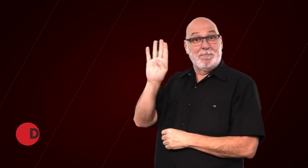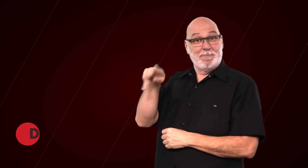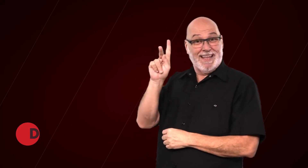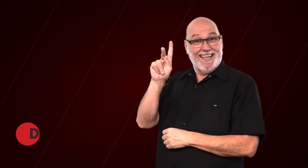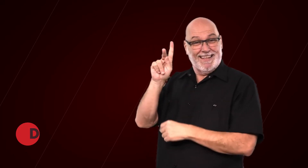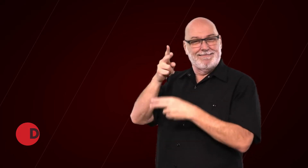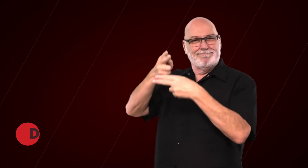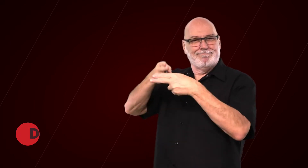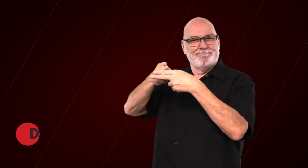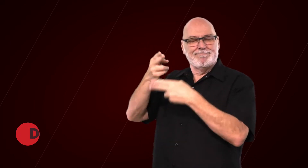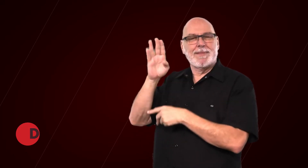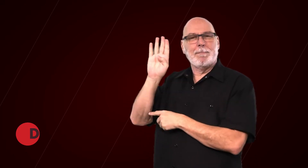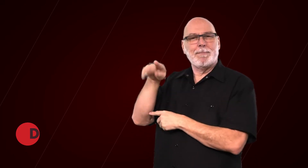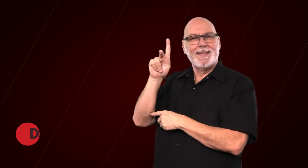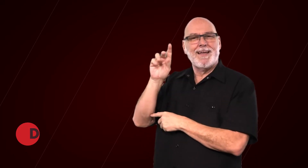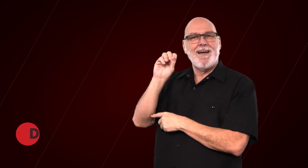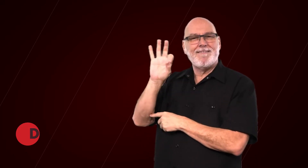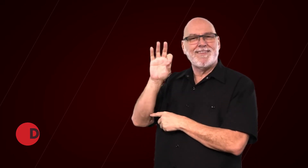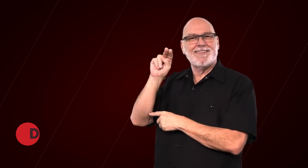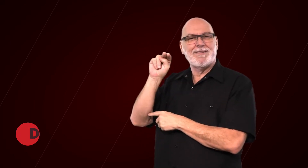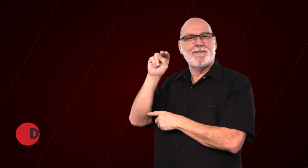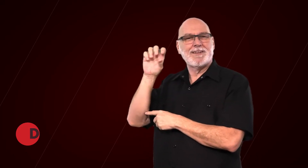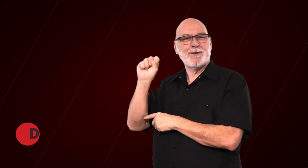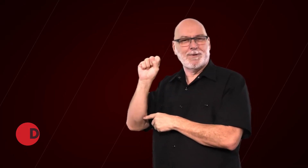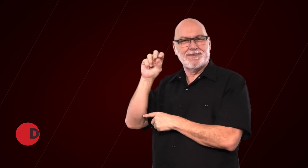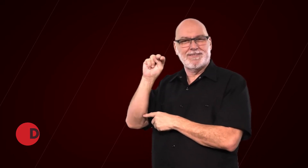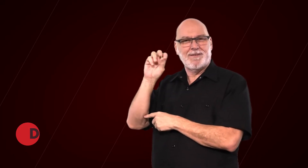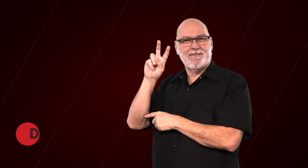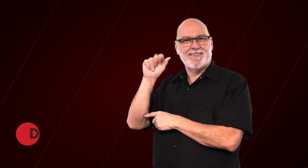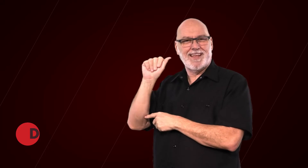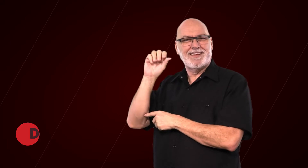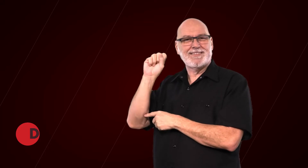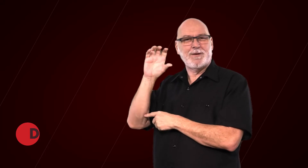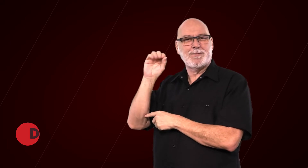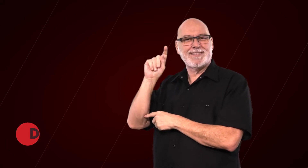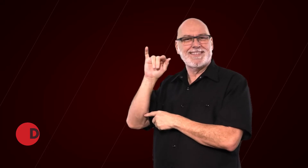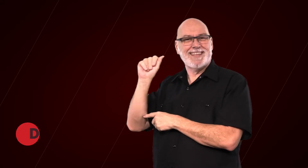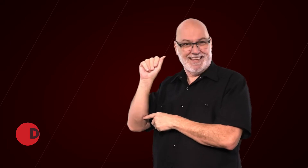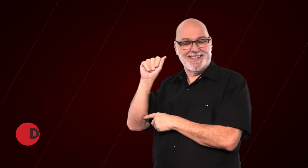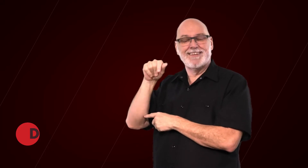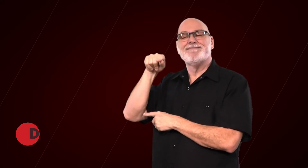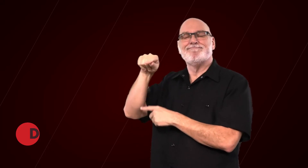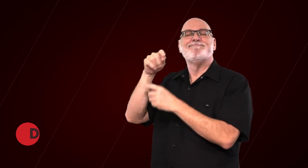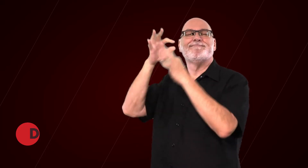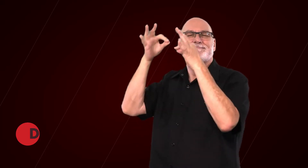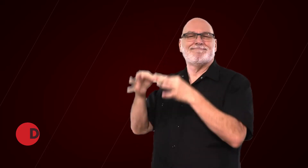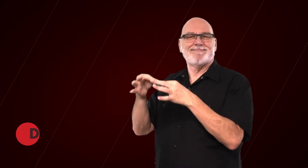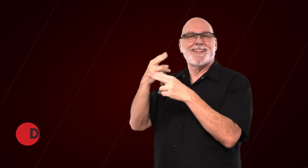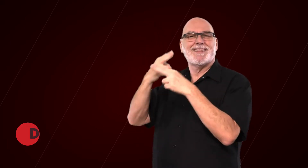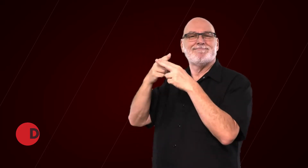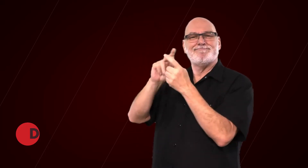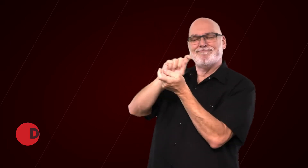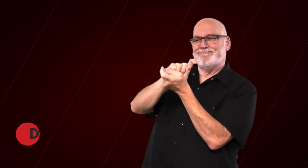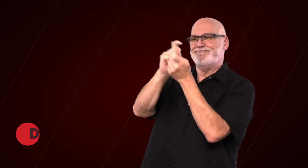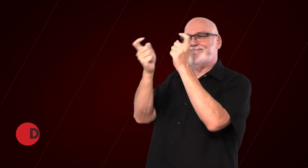This bank, the Bank of Nova Scotia adopted and